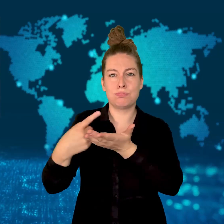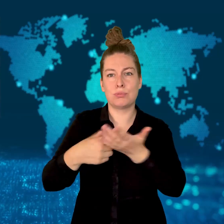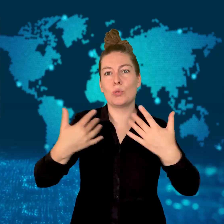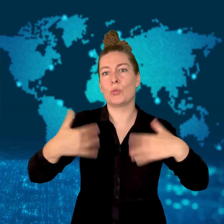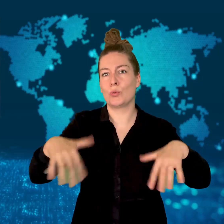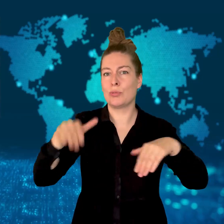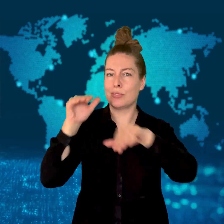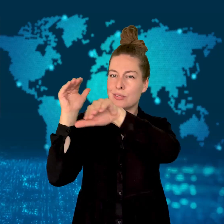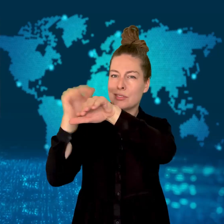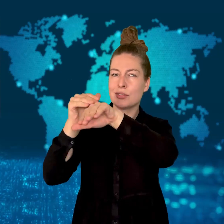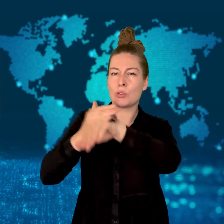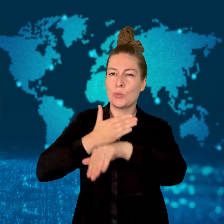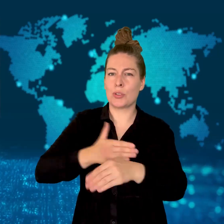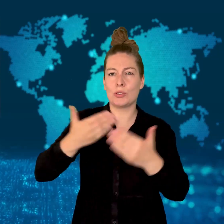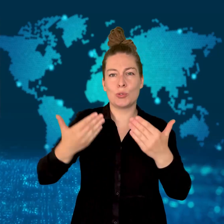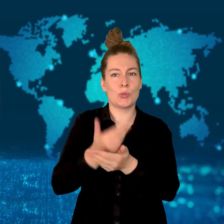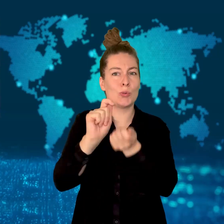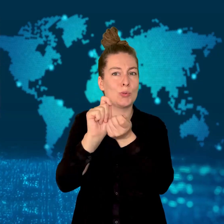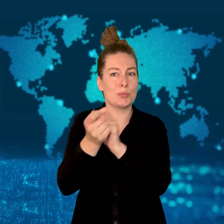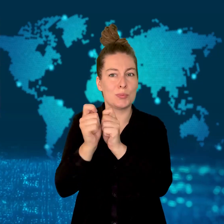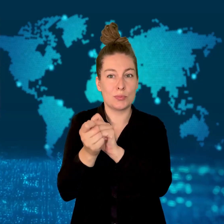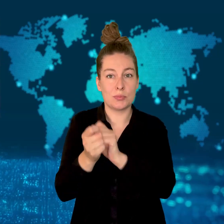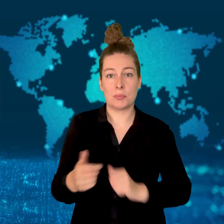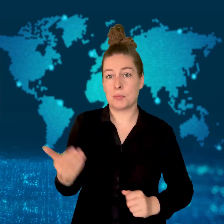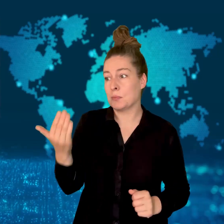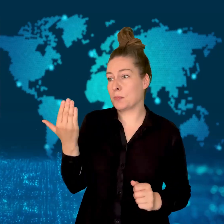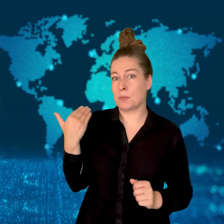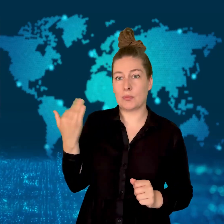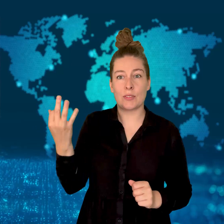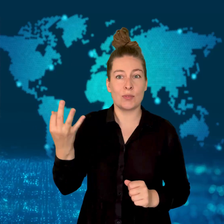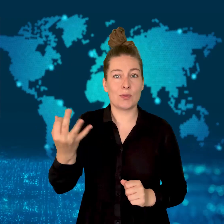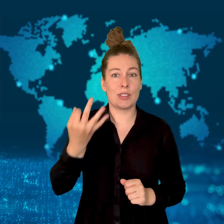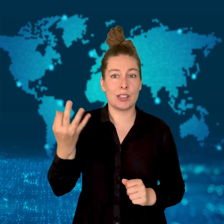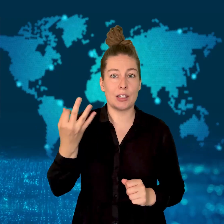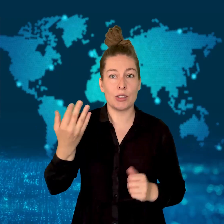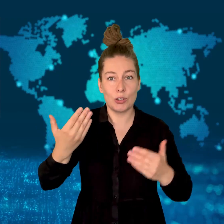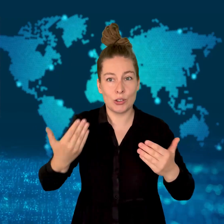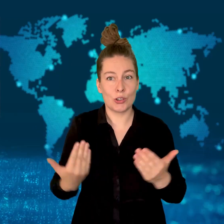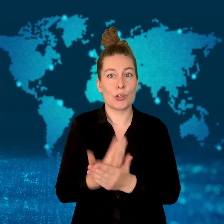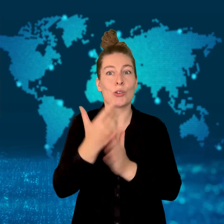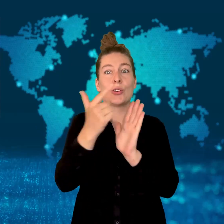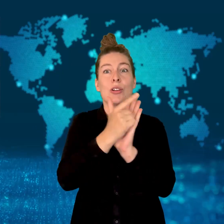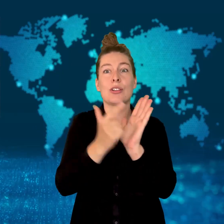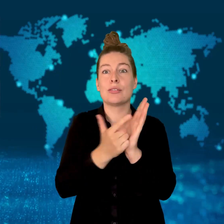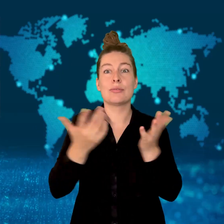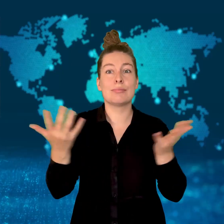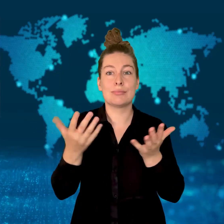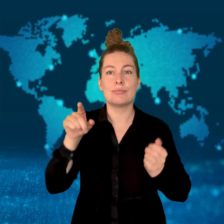The statute of limitations for reporting rape has been extended to